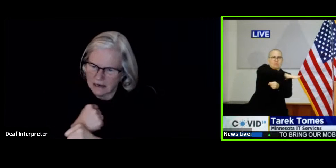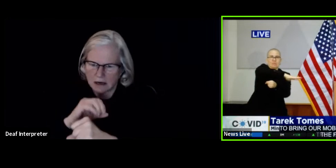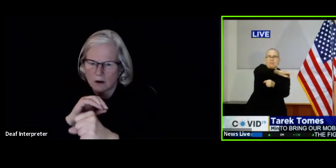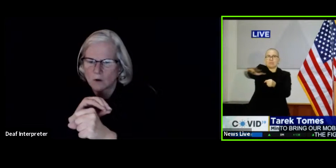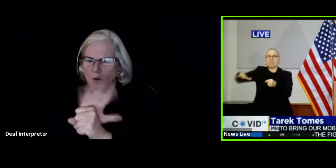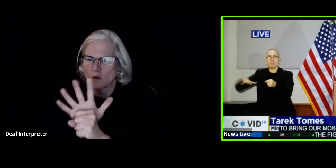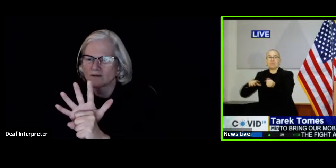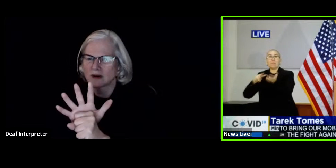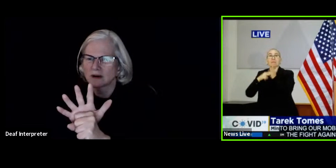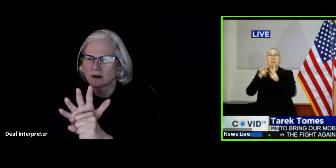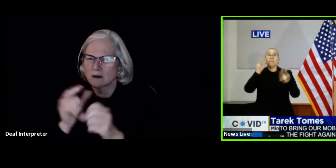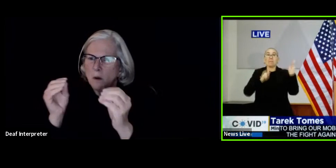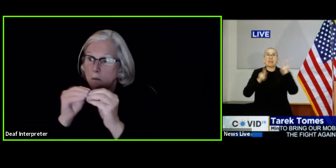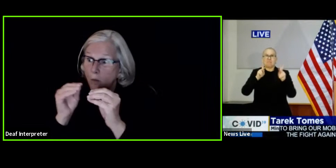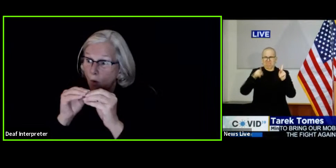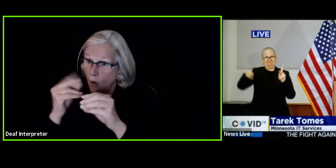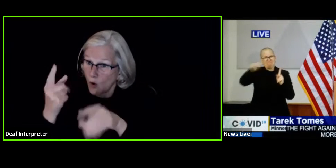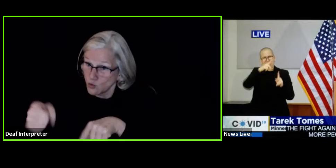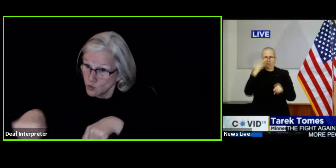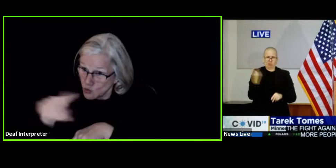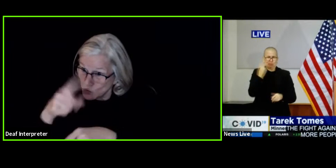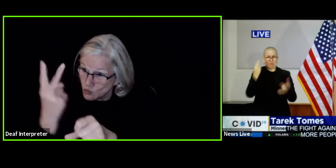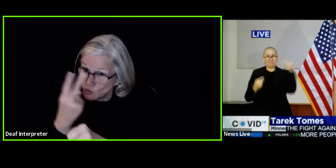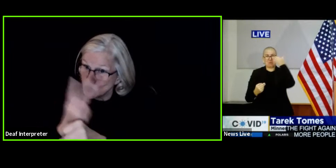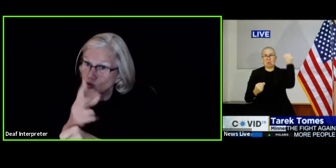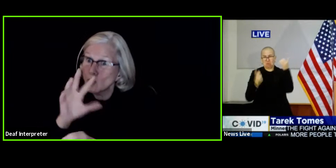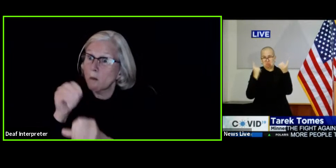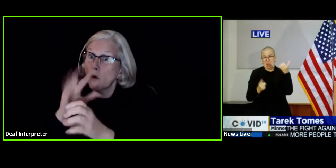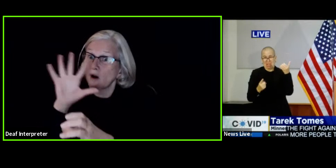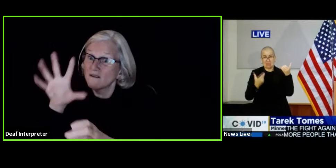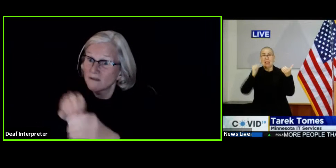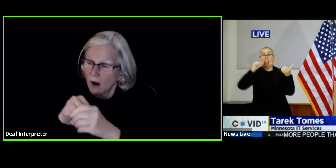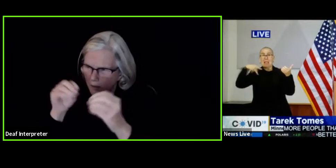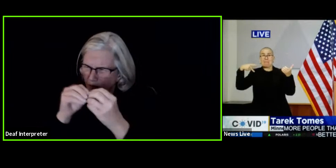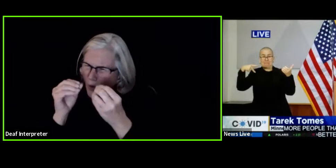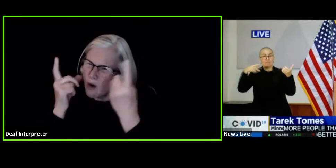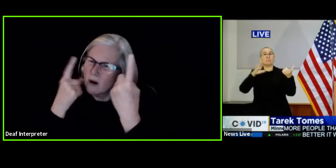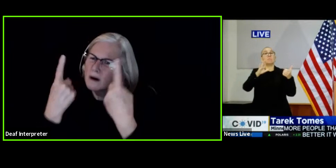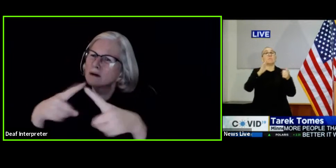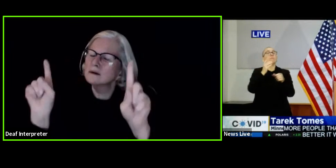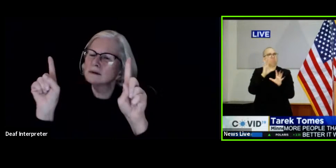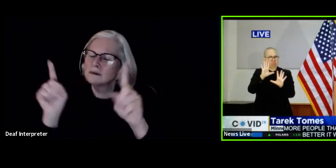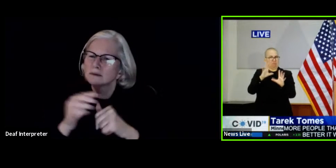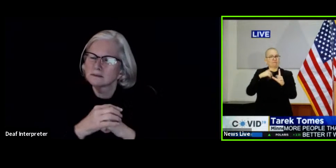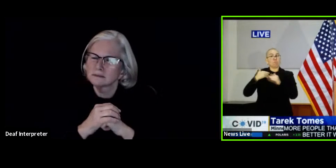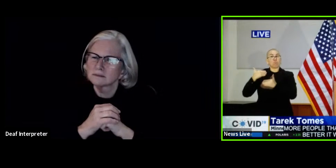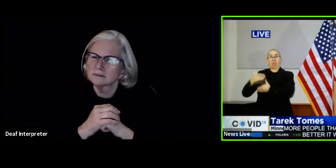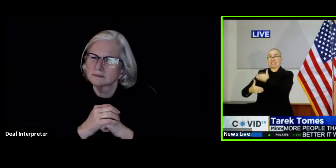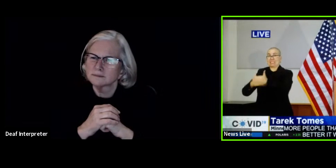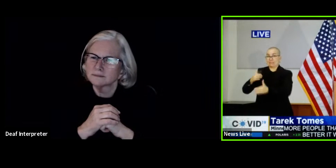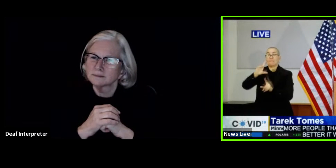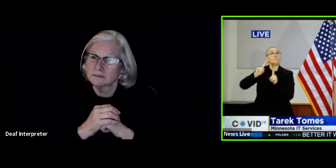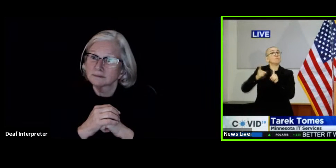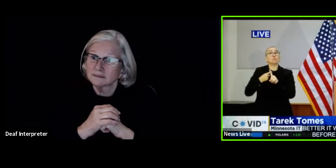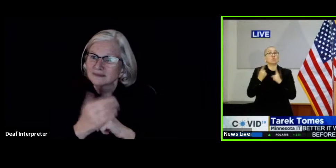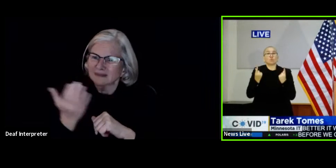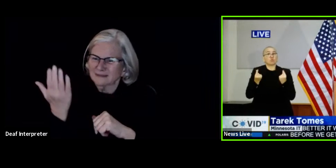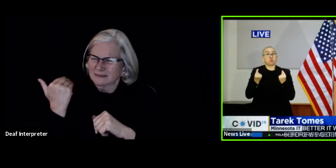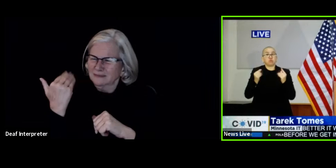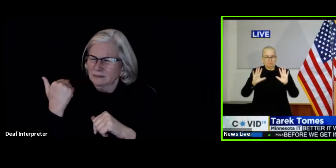WORKS. BUT BEFORE WE GET INTO HOW THIS MOBILE APP WORKS, I WANT TO MAKE A FEW THINGS PERFECTLY CLEAR